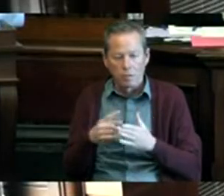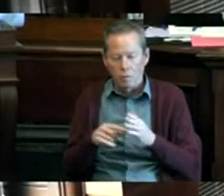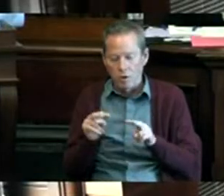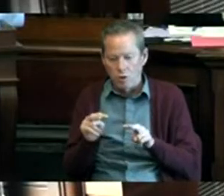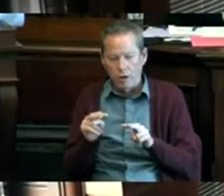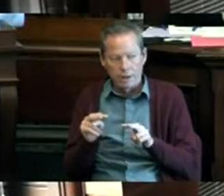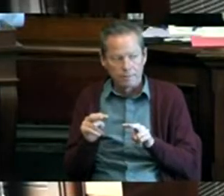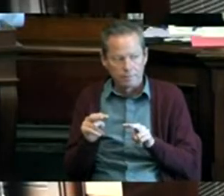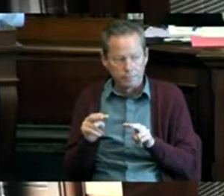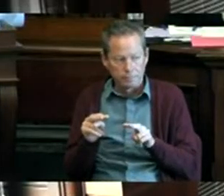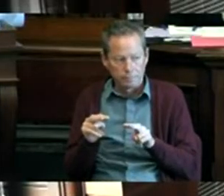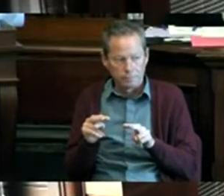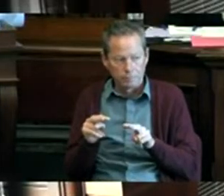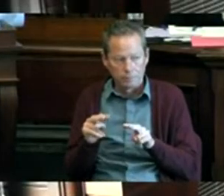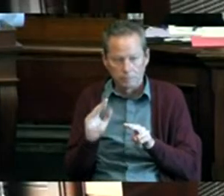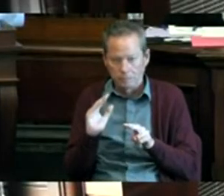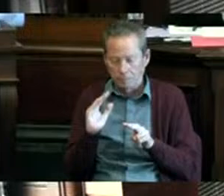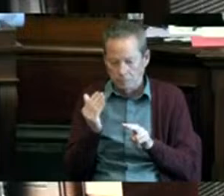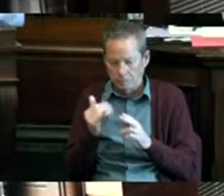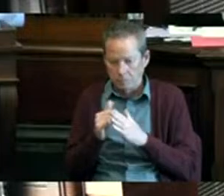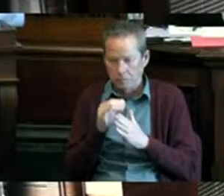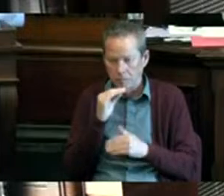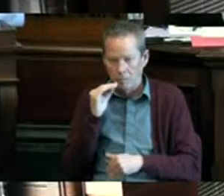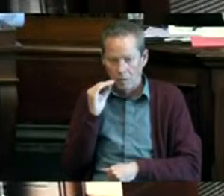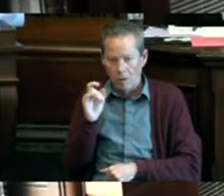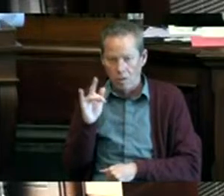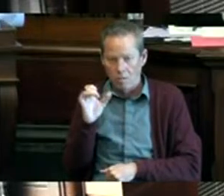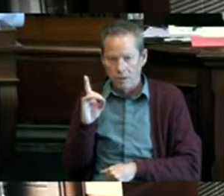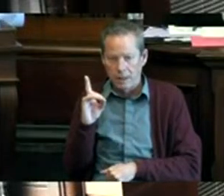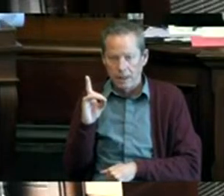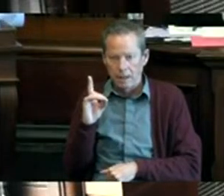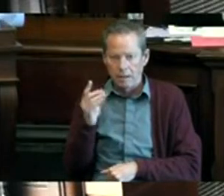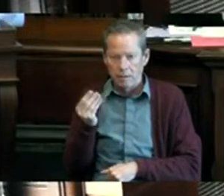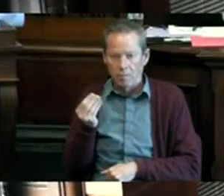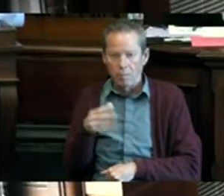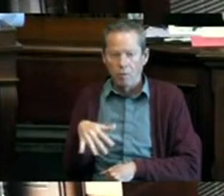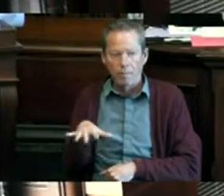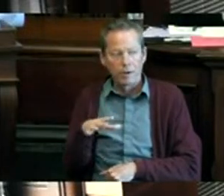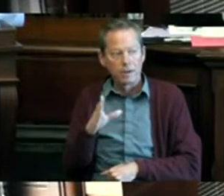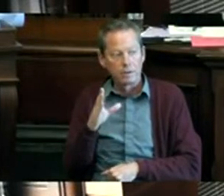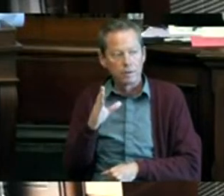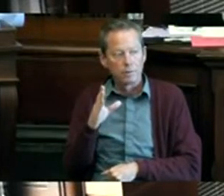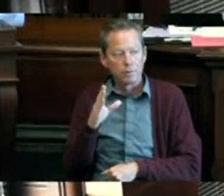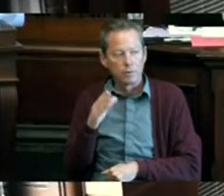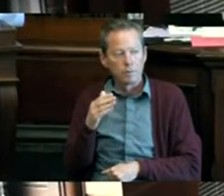changes in assessed values. So at this point, what you're